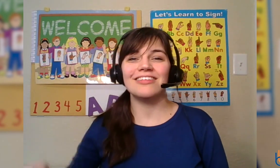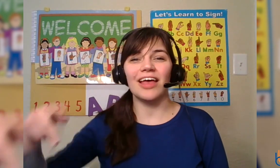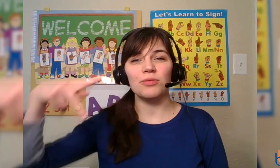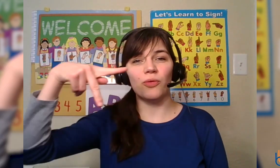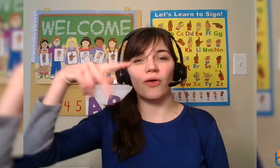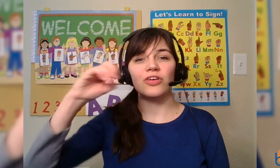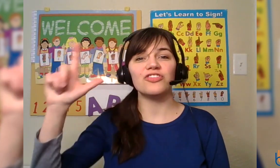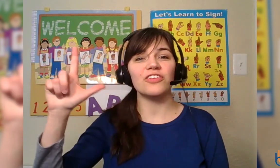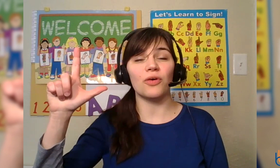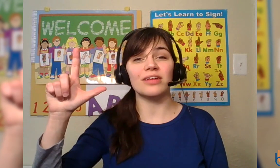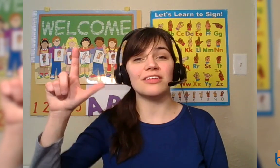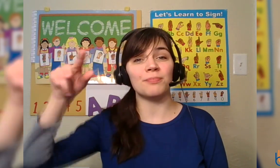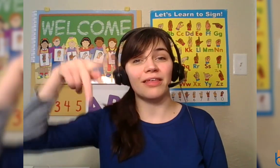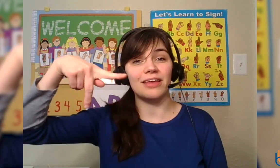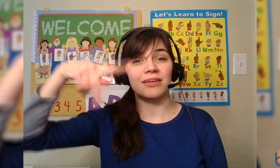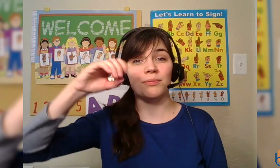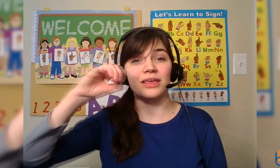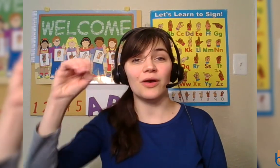sign pool, you're just going to spell it P-O-